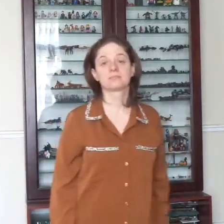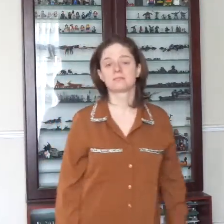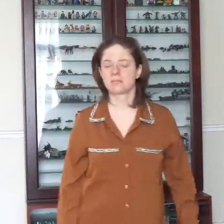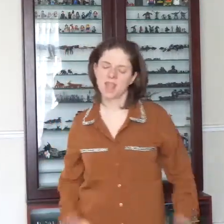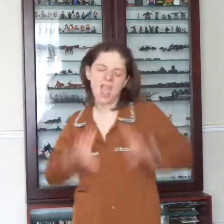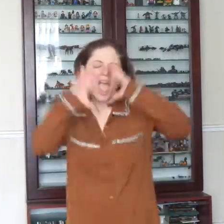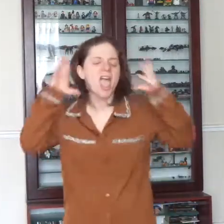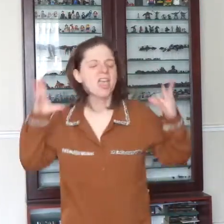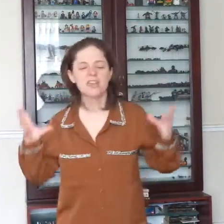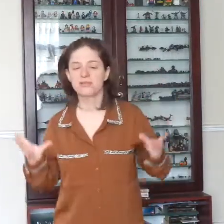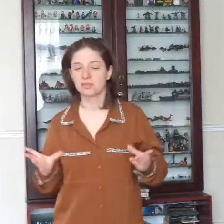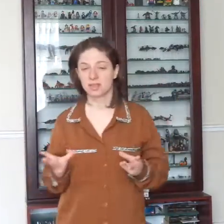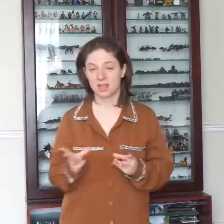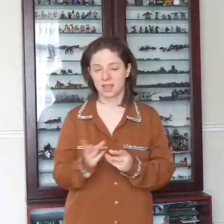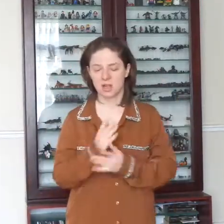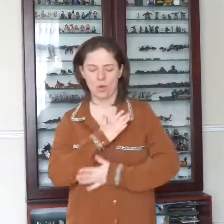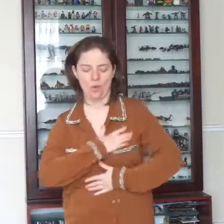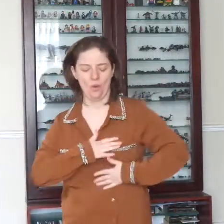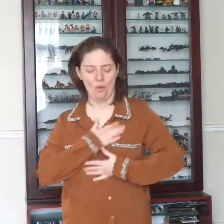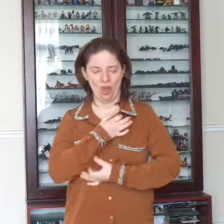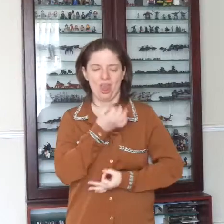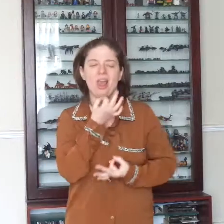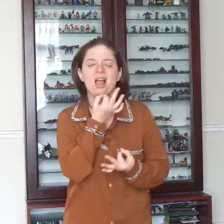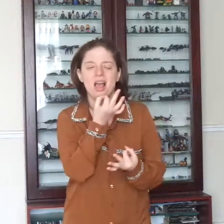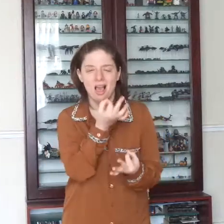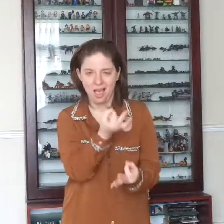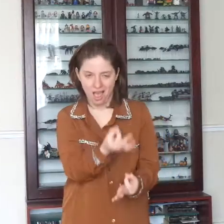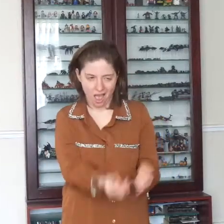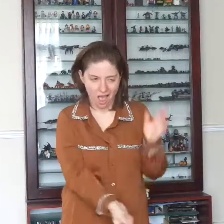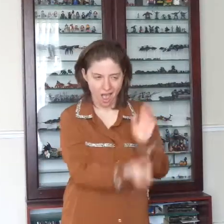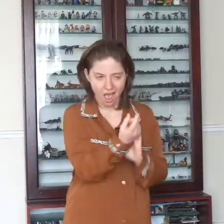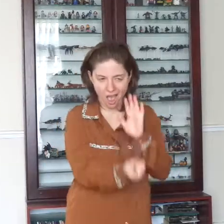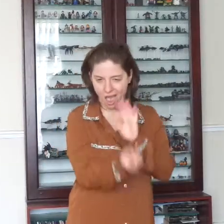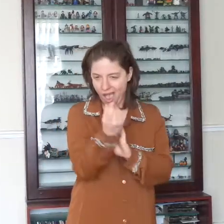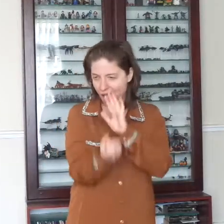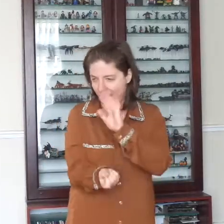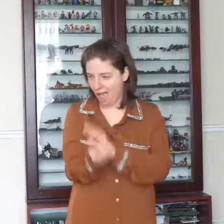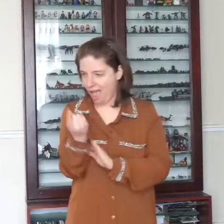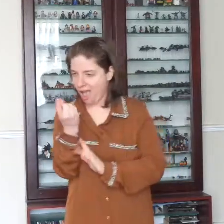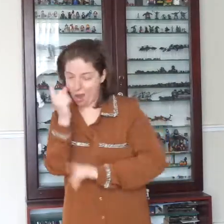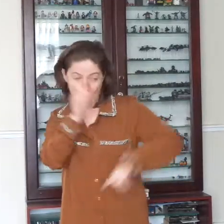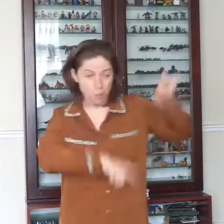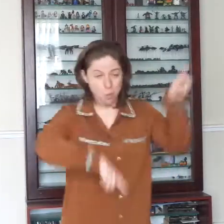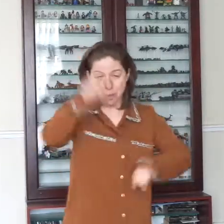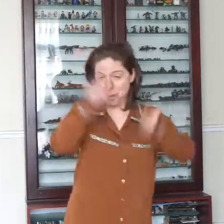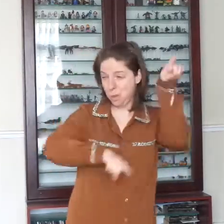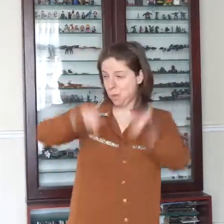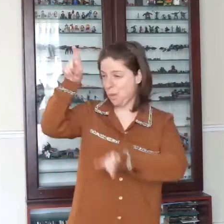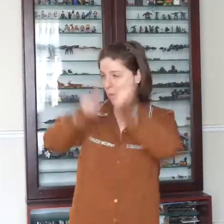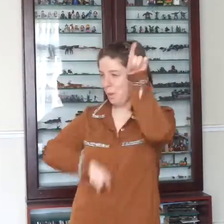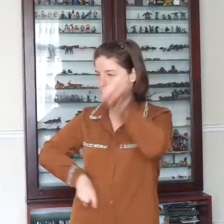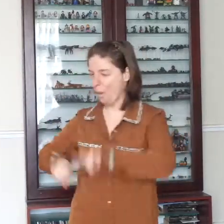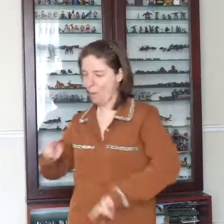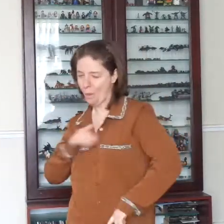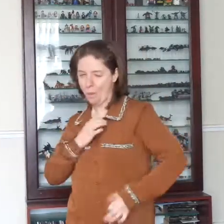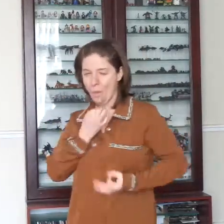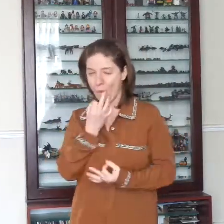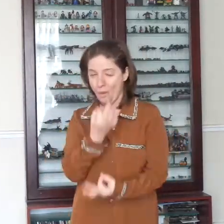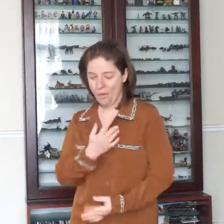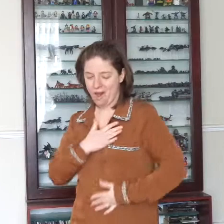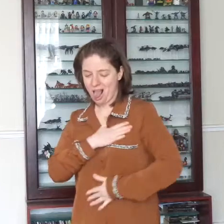For everything I long to do No matter when or where or who